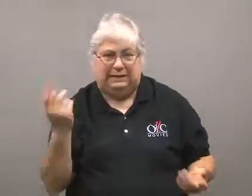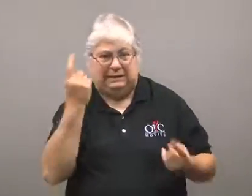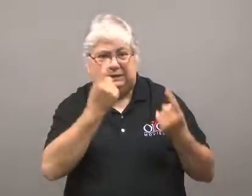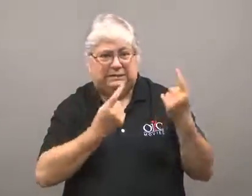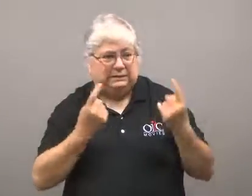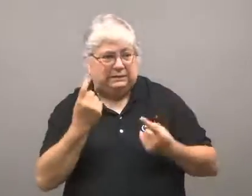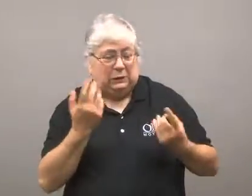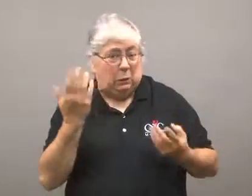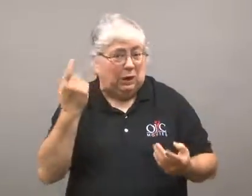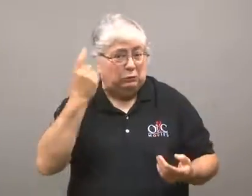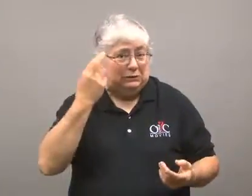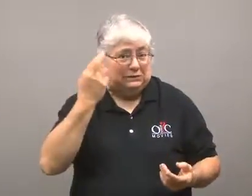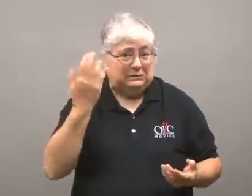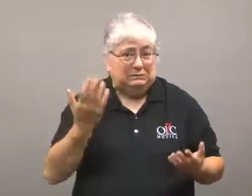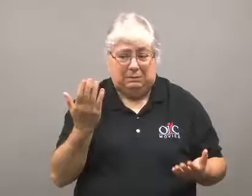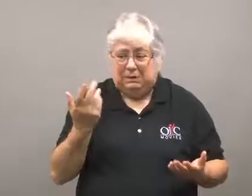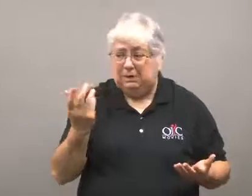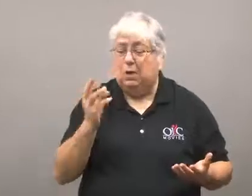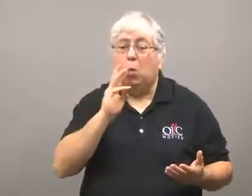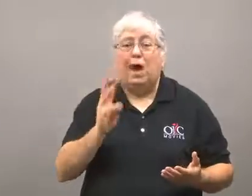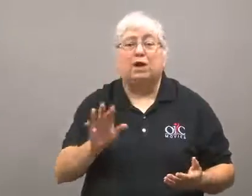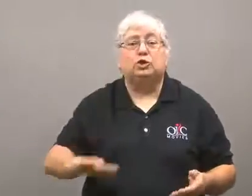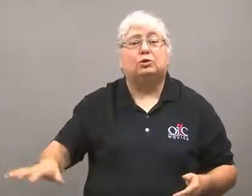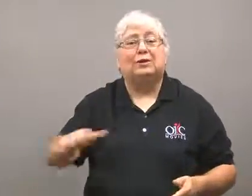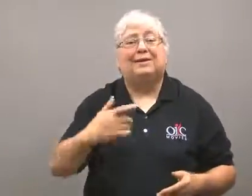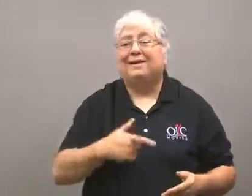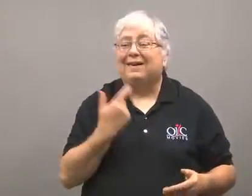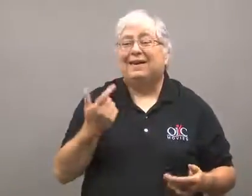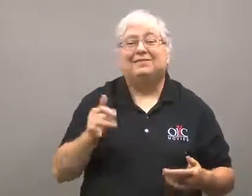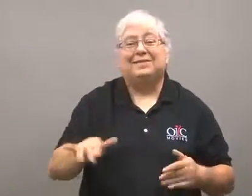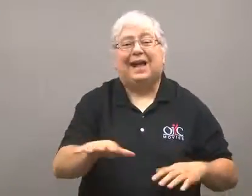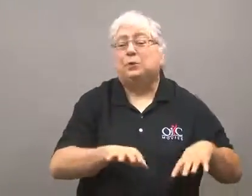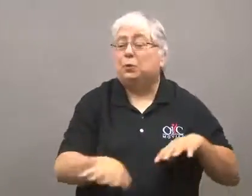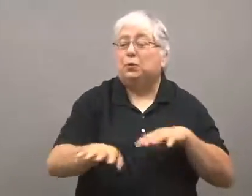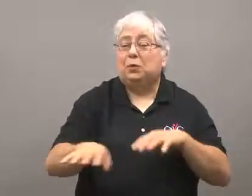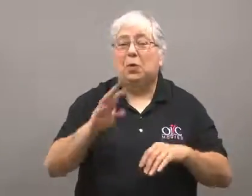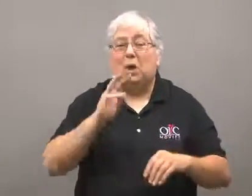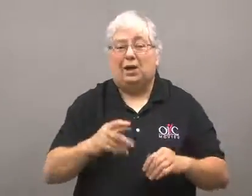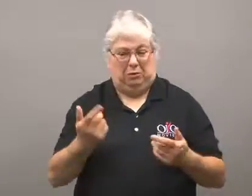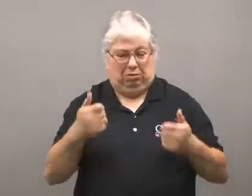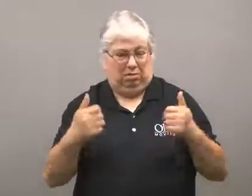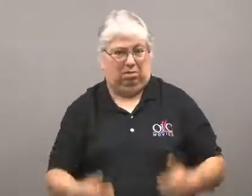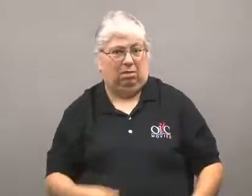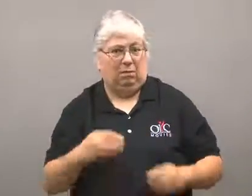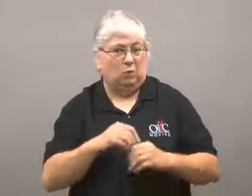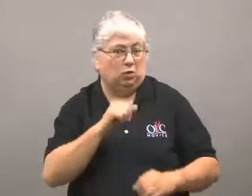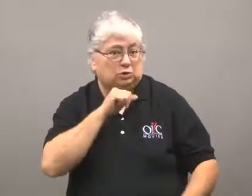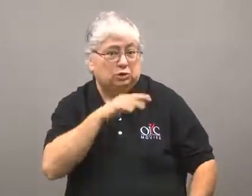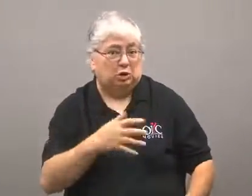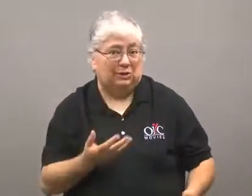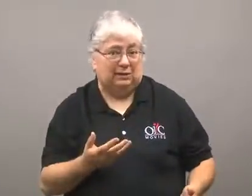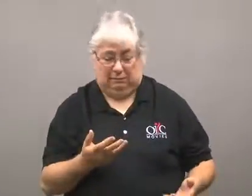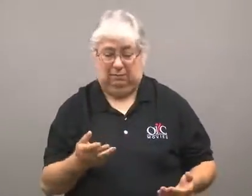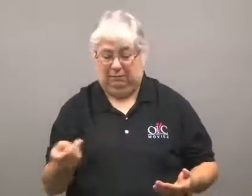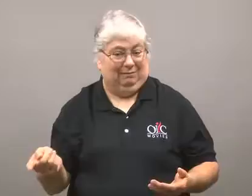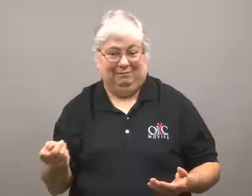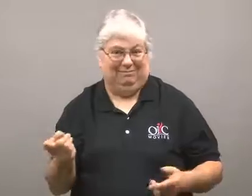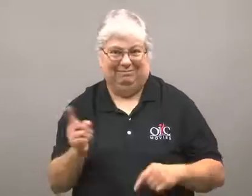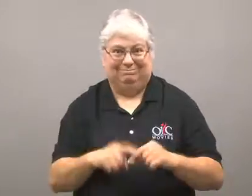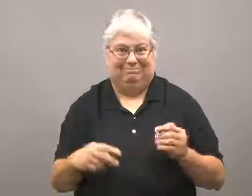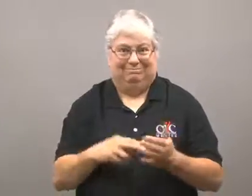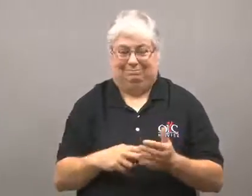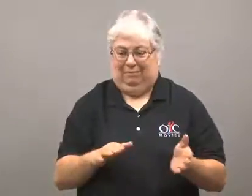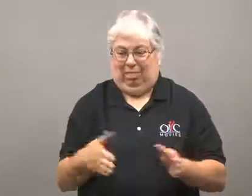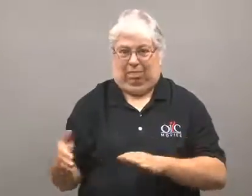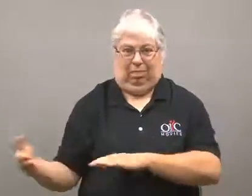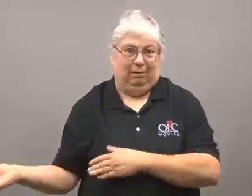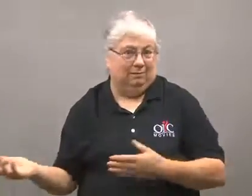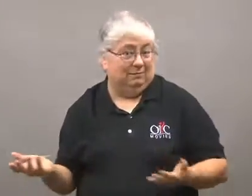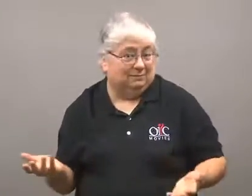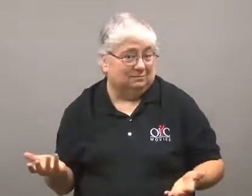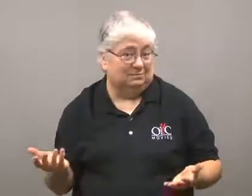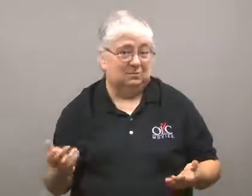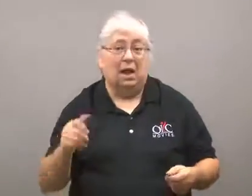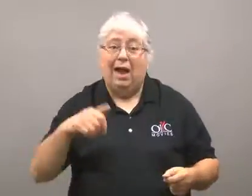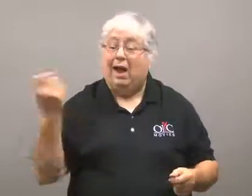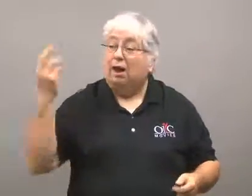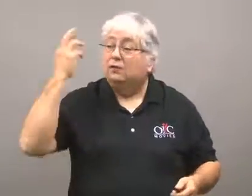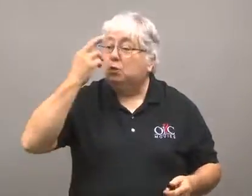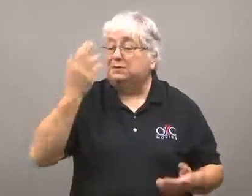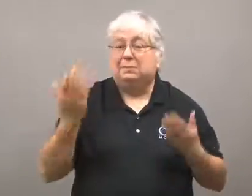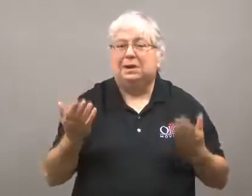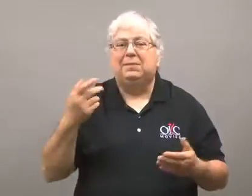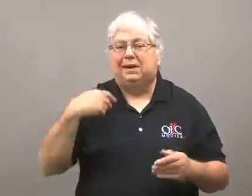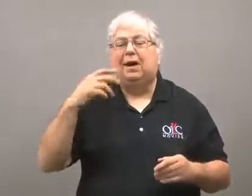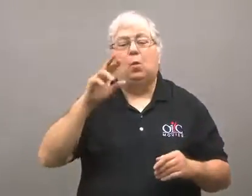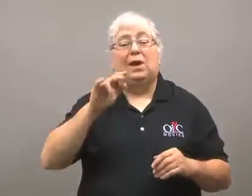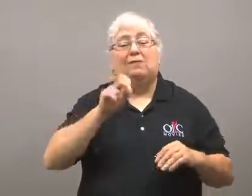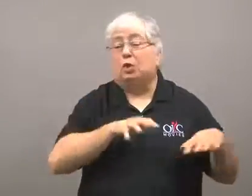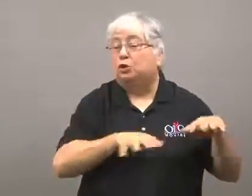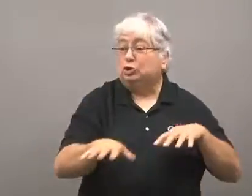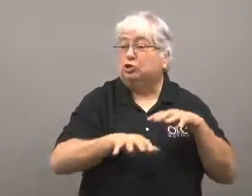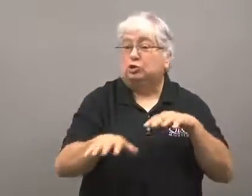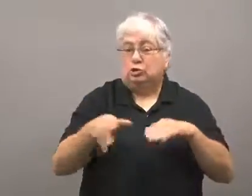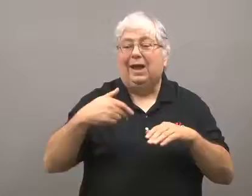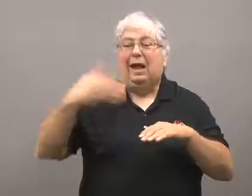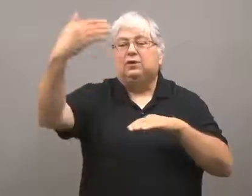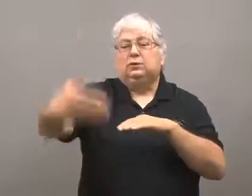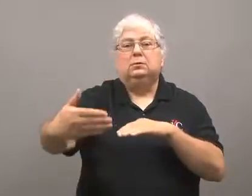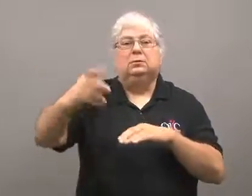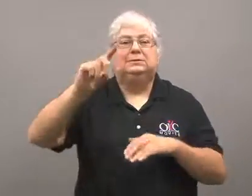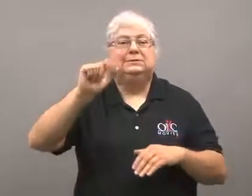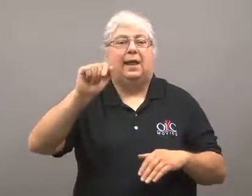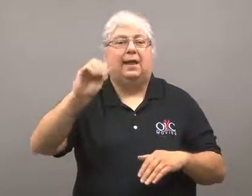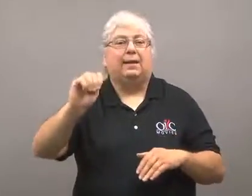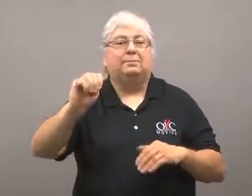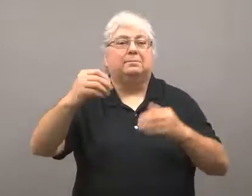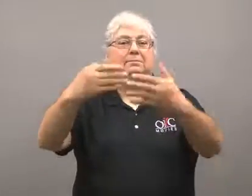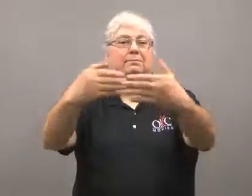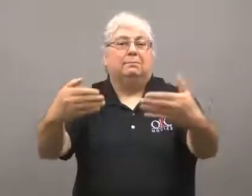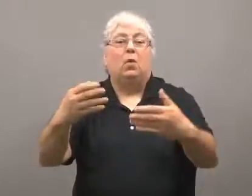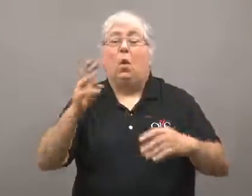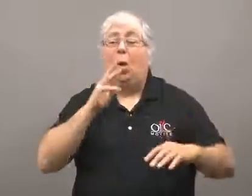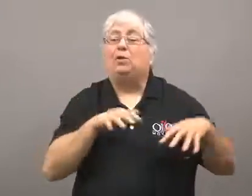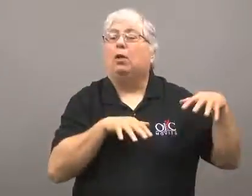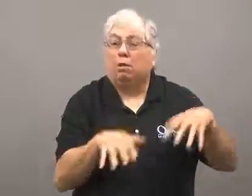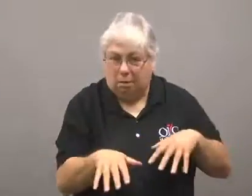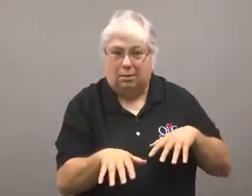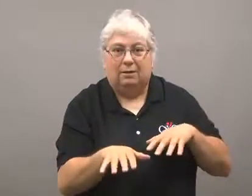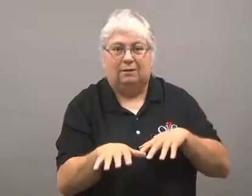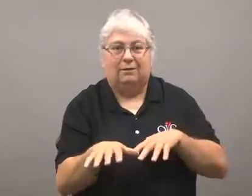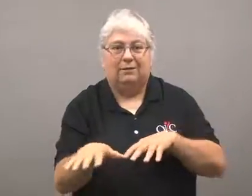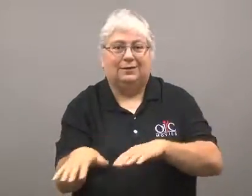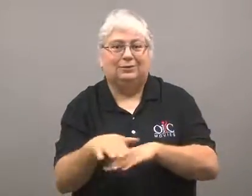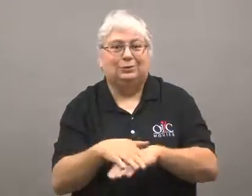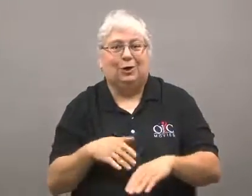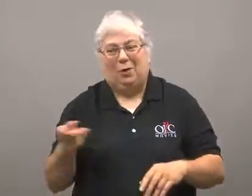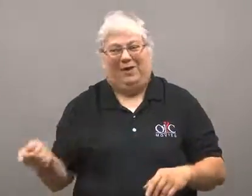One possible reason is water pollution. Dirty water is causing them to die off.